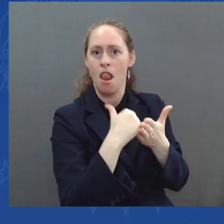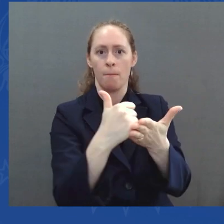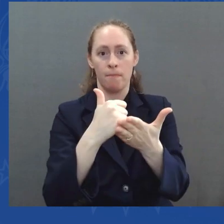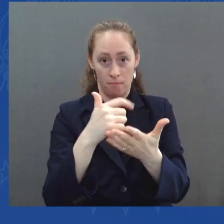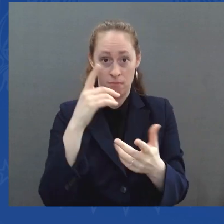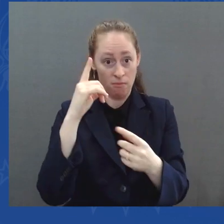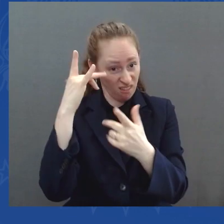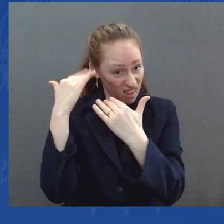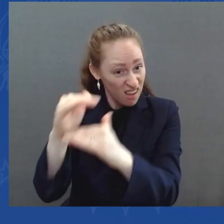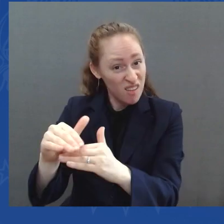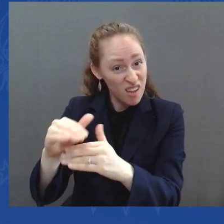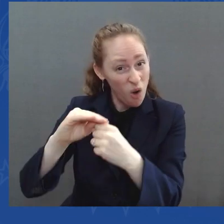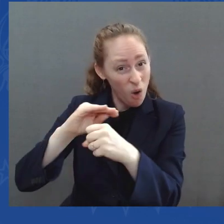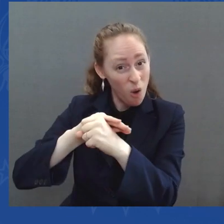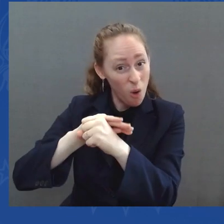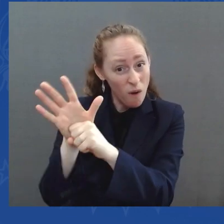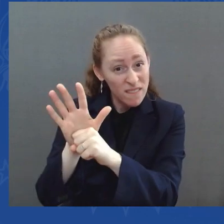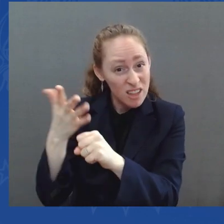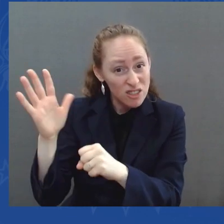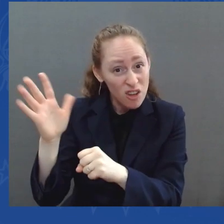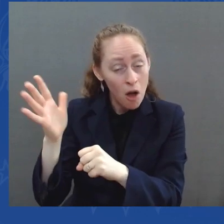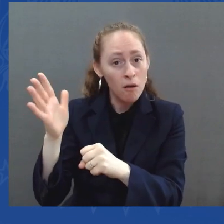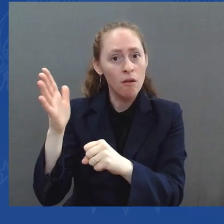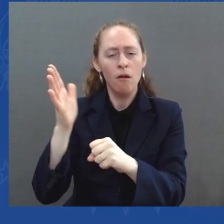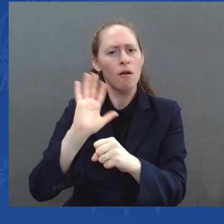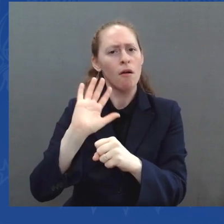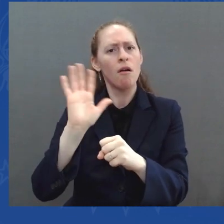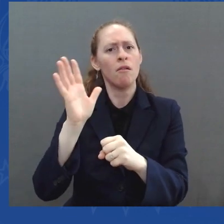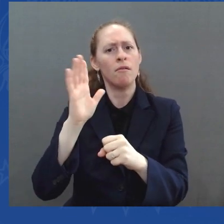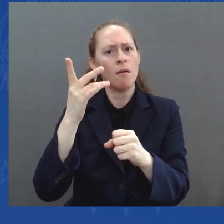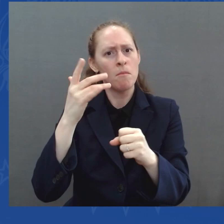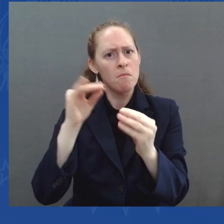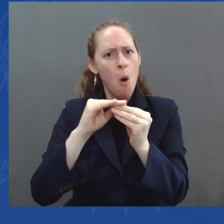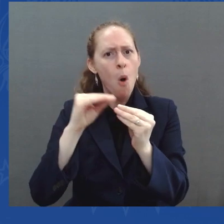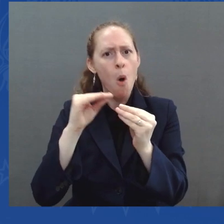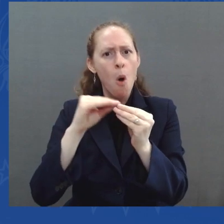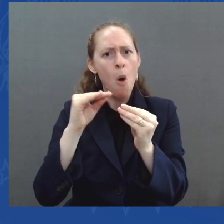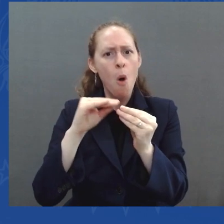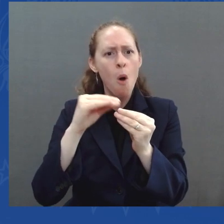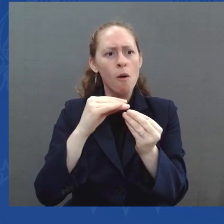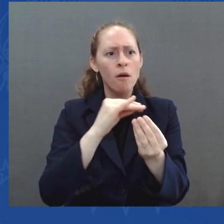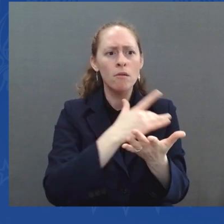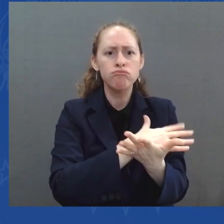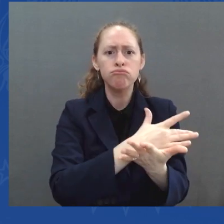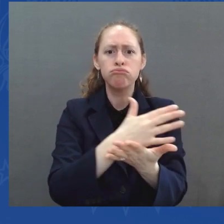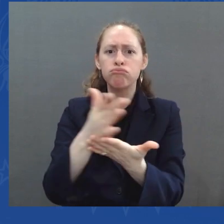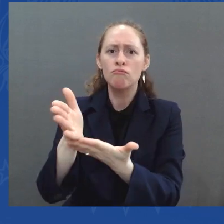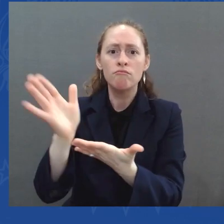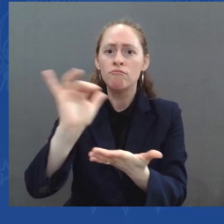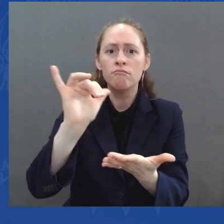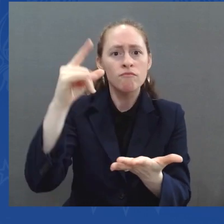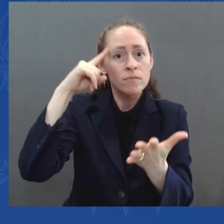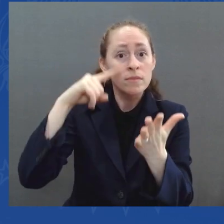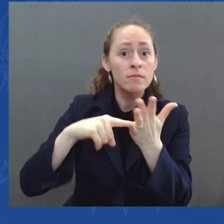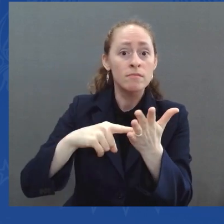we got millions more people insured under the Formidable Care Act. It made it easier for people to sign up